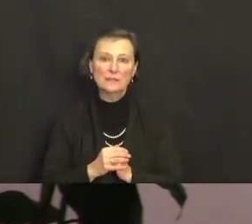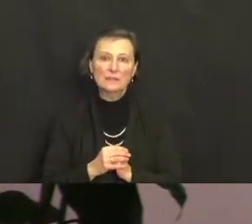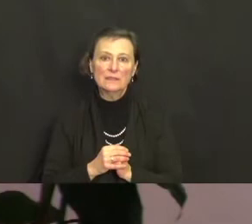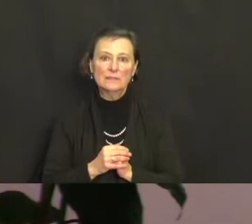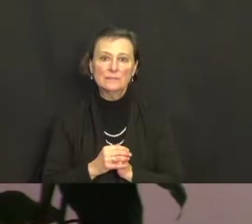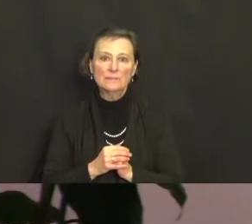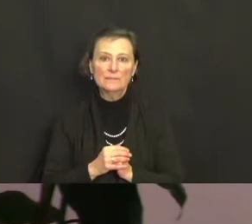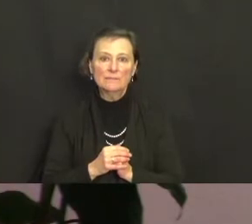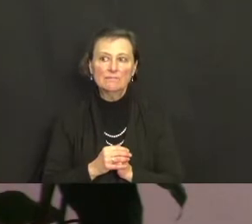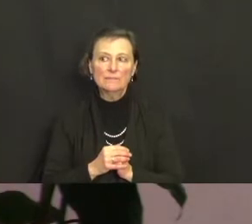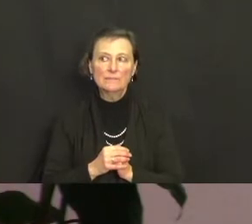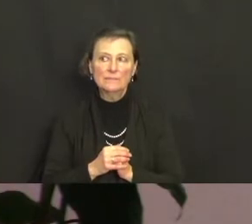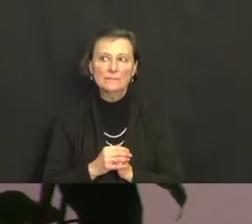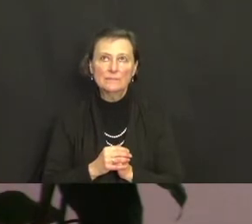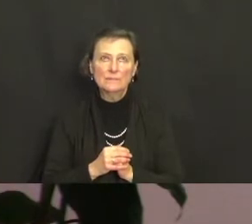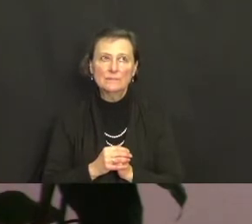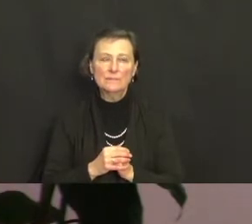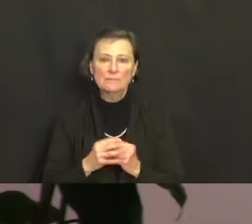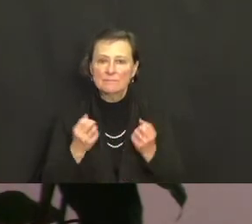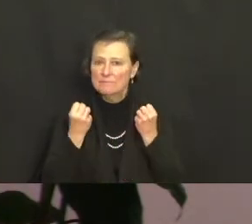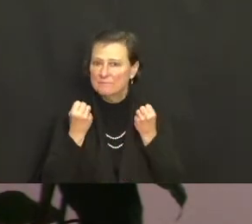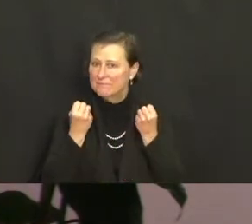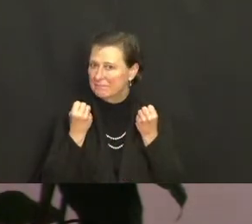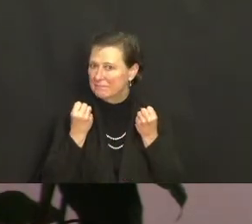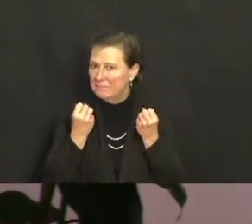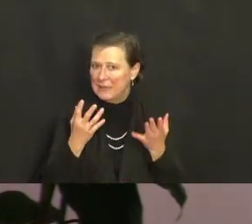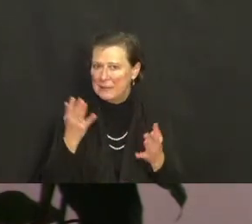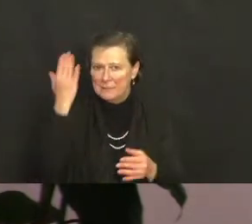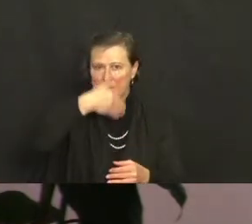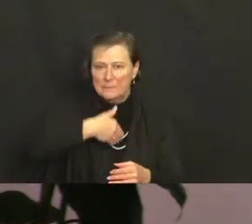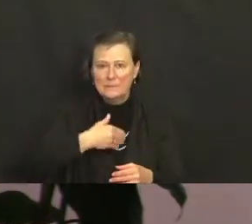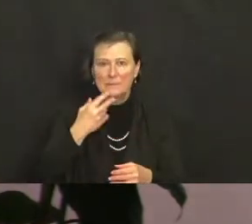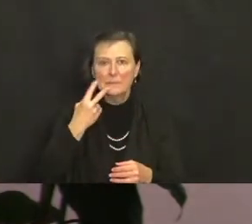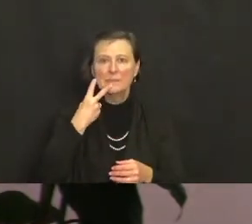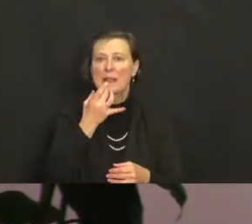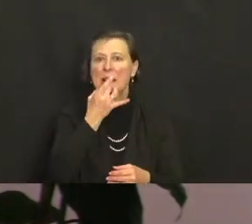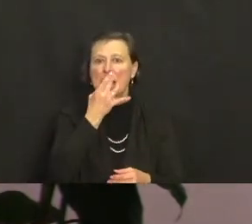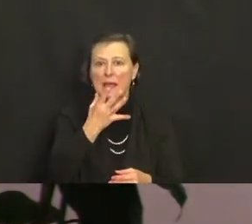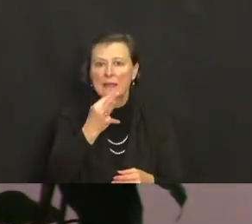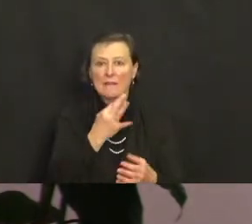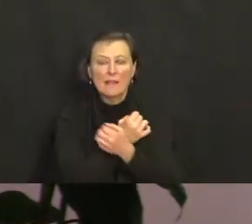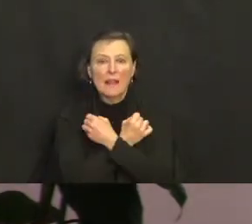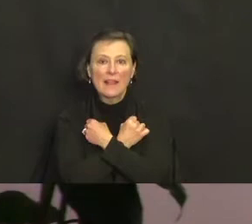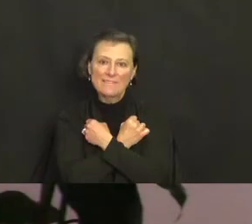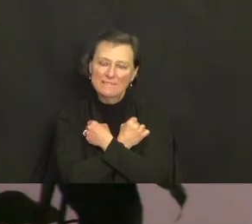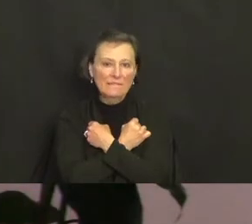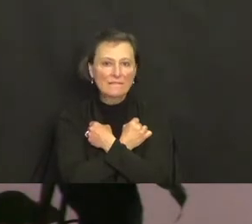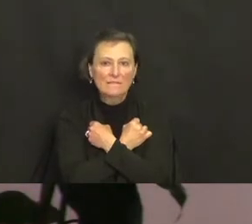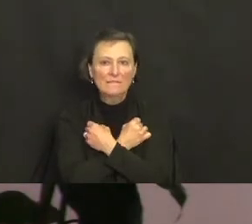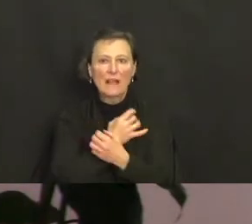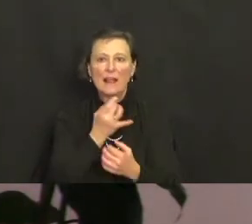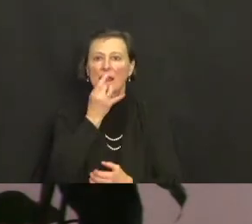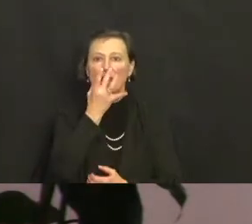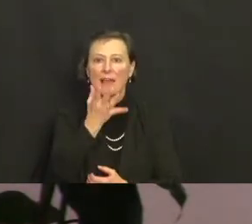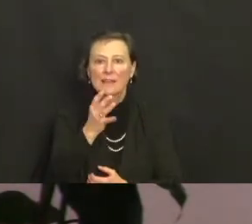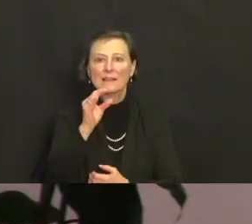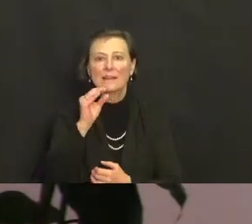Many cannot see the light of love. The light of compassion.